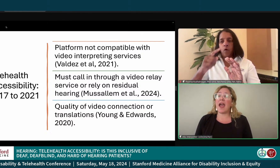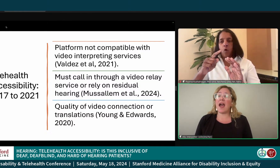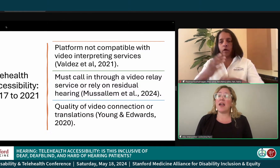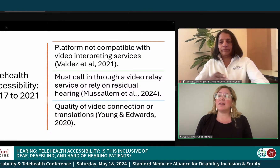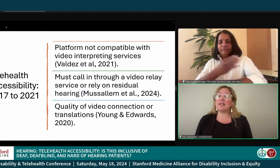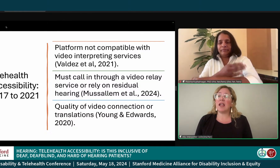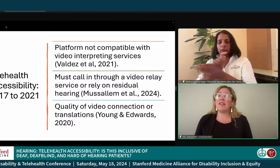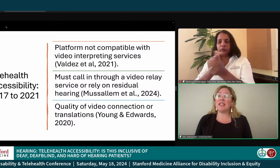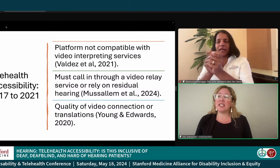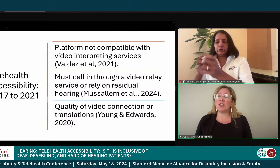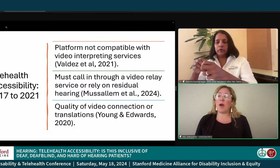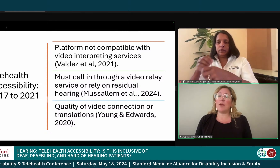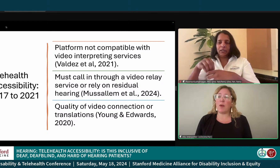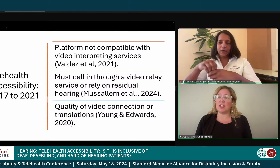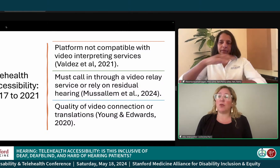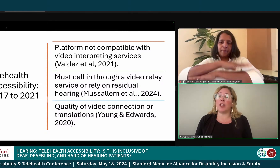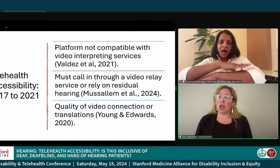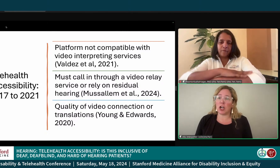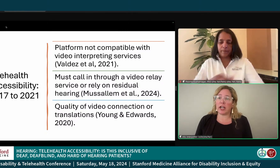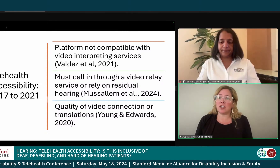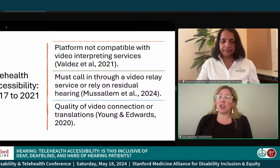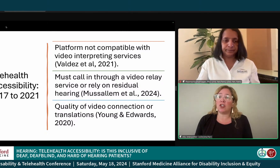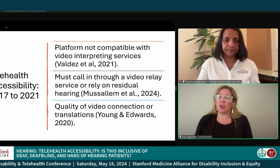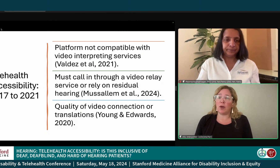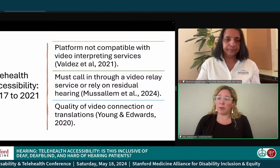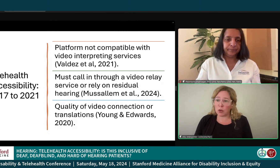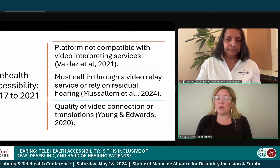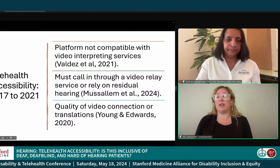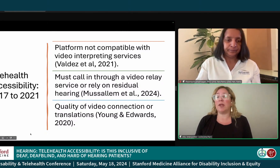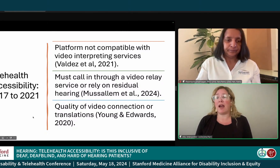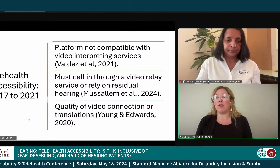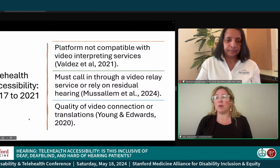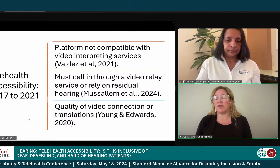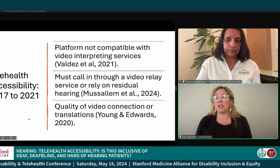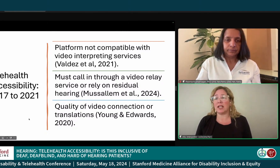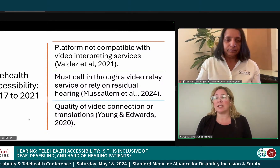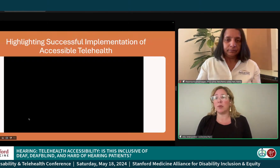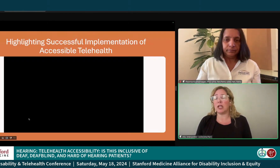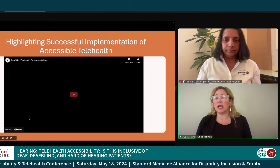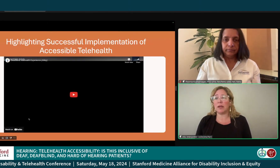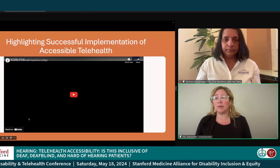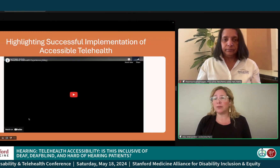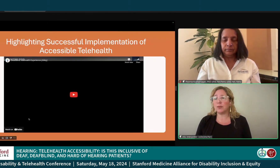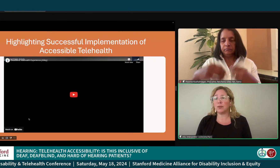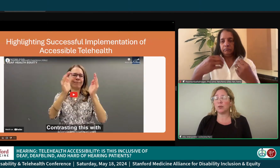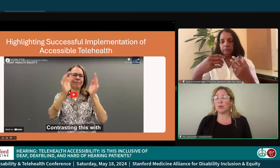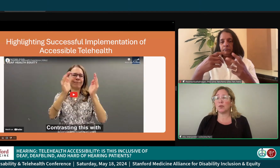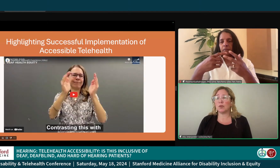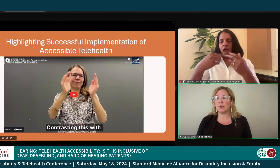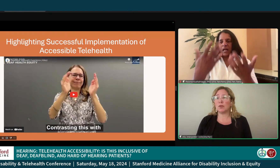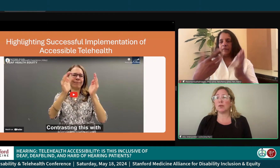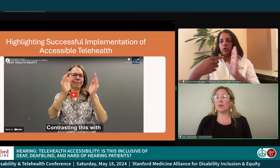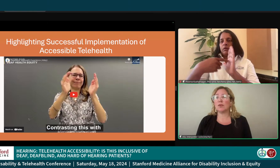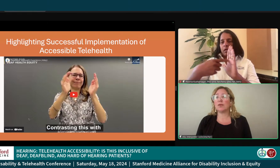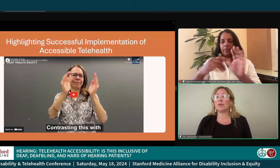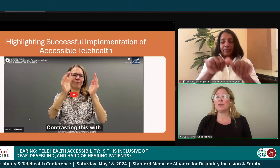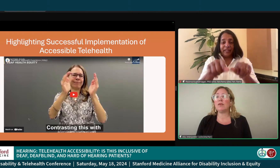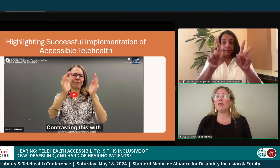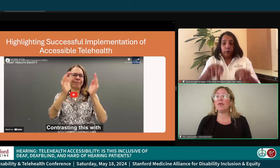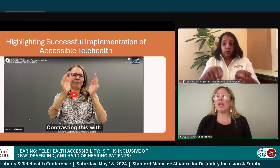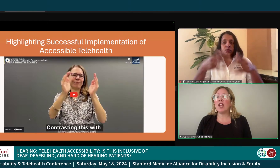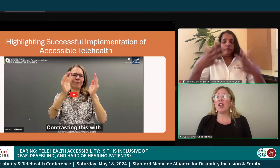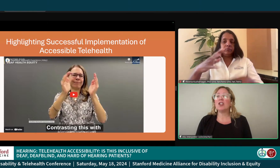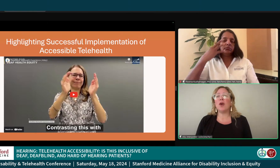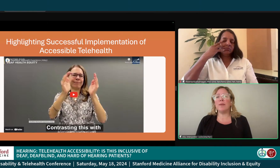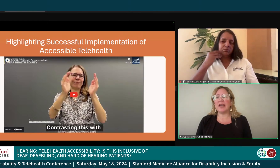and this is why we want to encourage to improve the platforms for accessibility. So I'm going